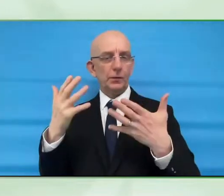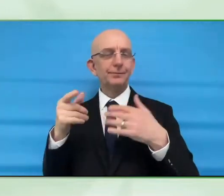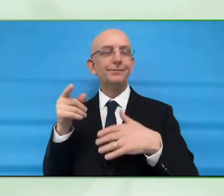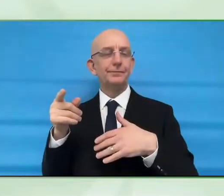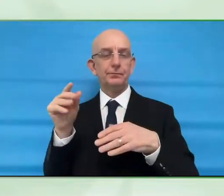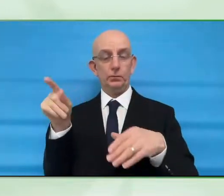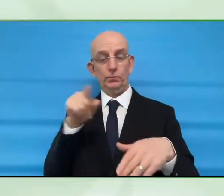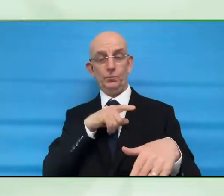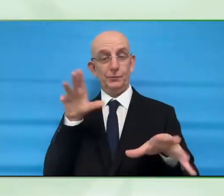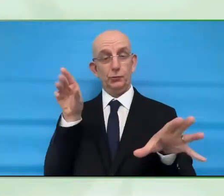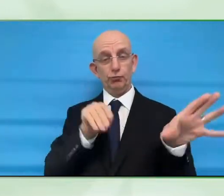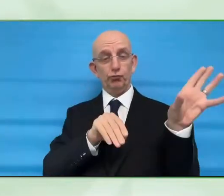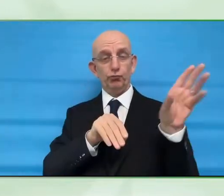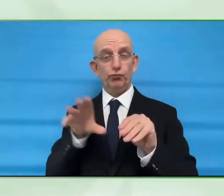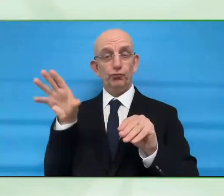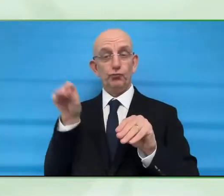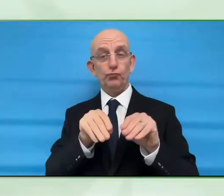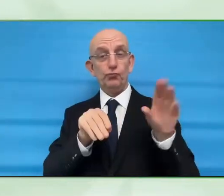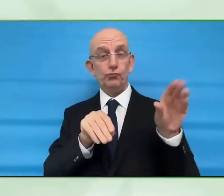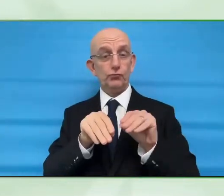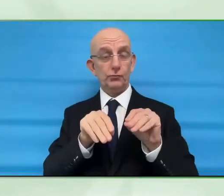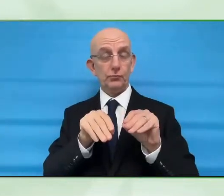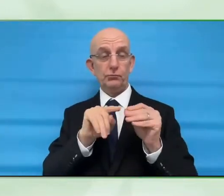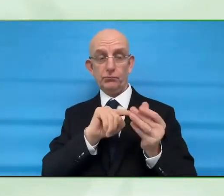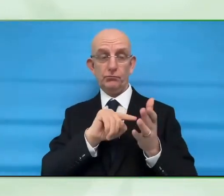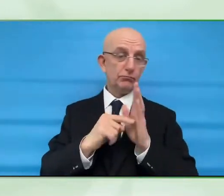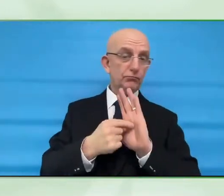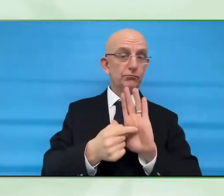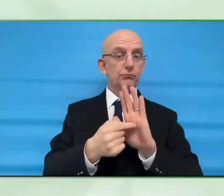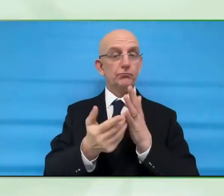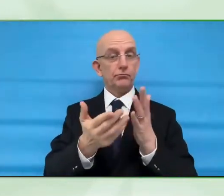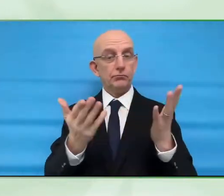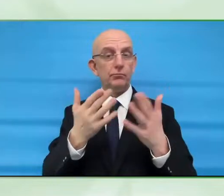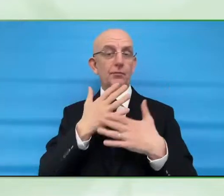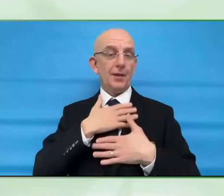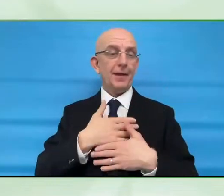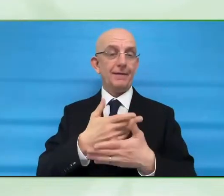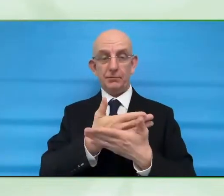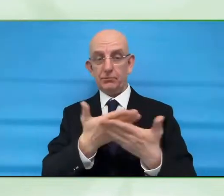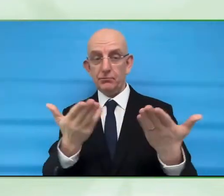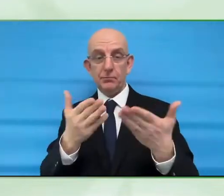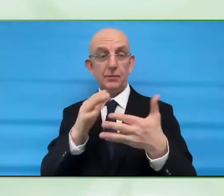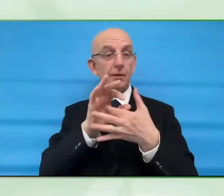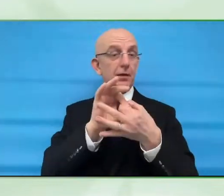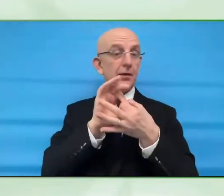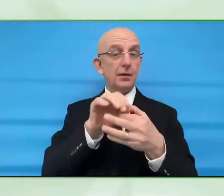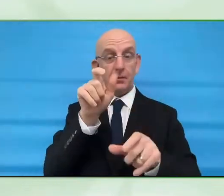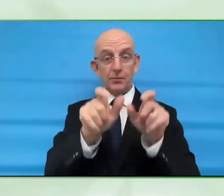In this kind of getting feedback and working out is that working to communicate the things that we want?